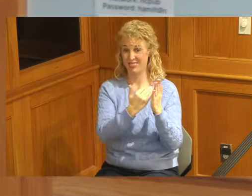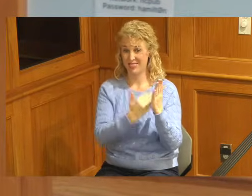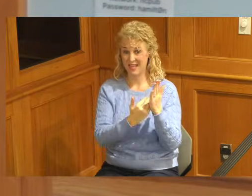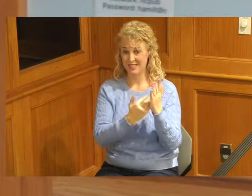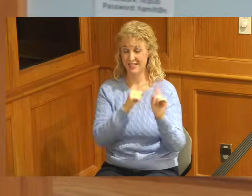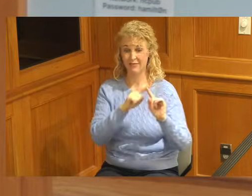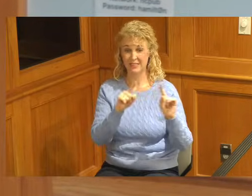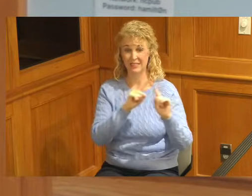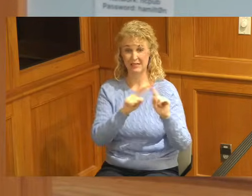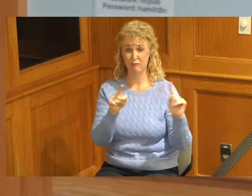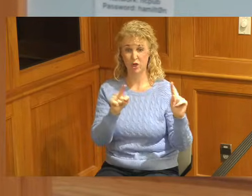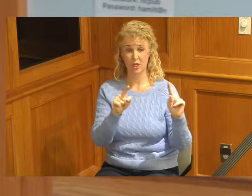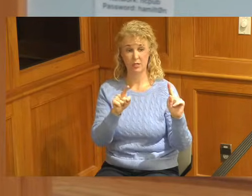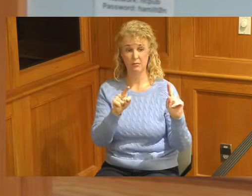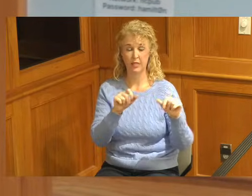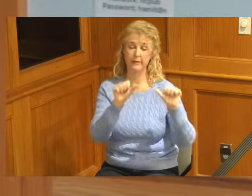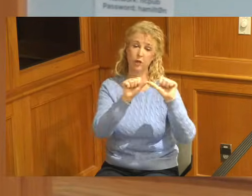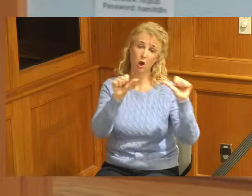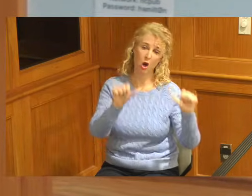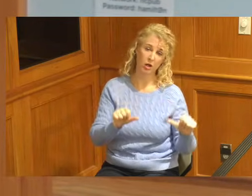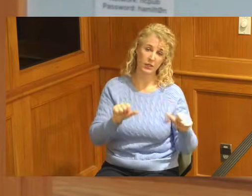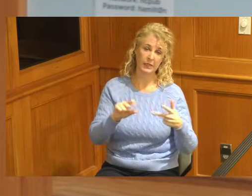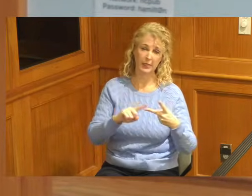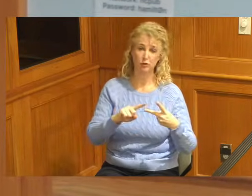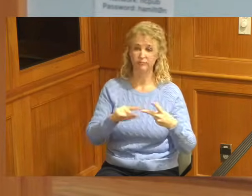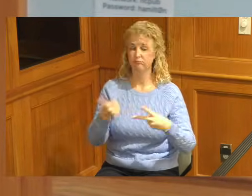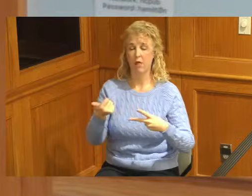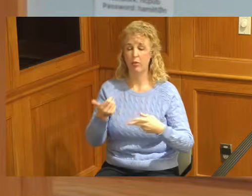the things like architecture, some of the other just pieces. They're making some decisions about